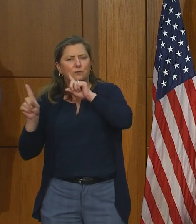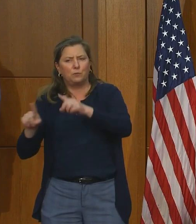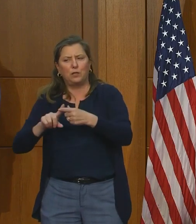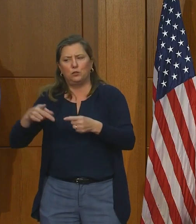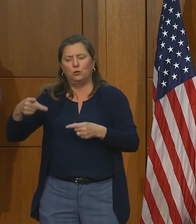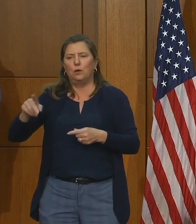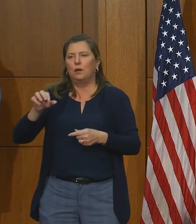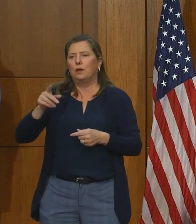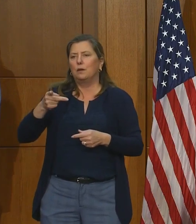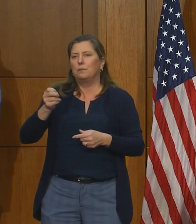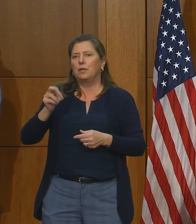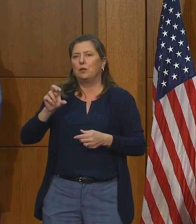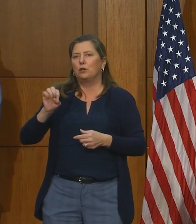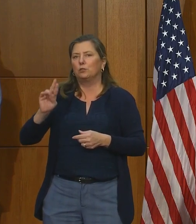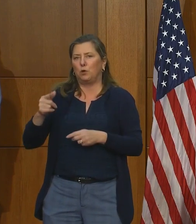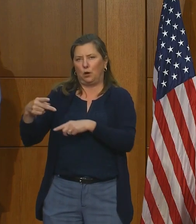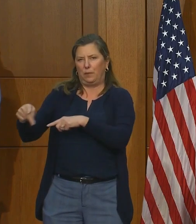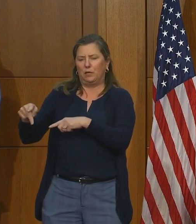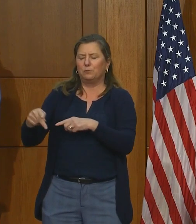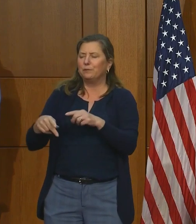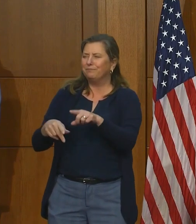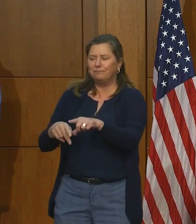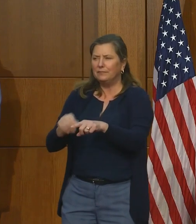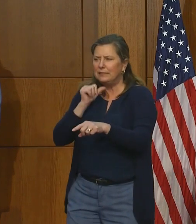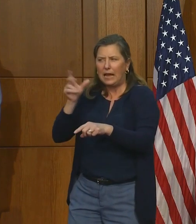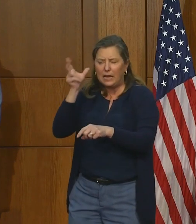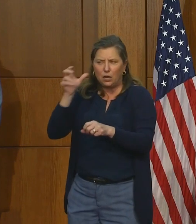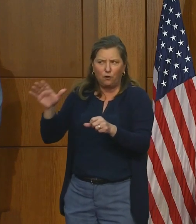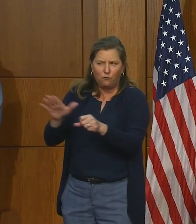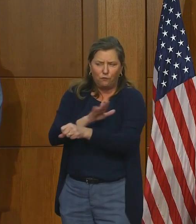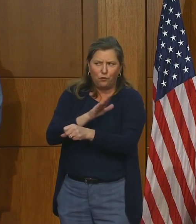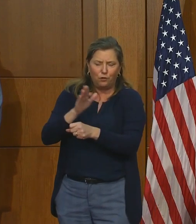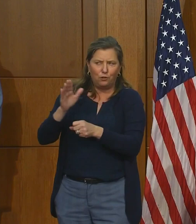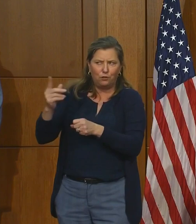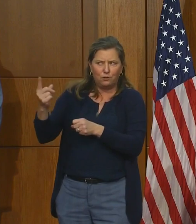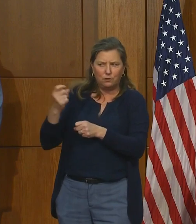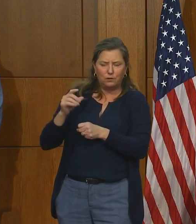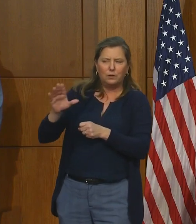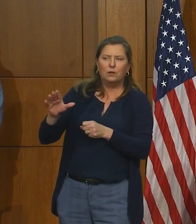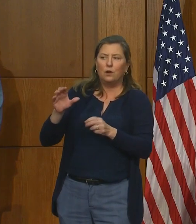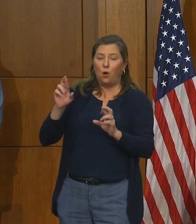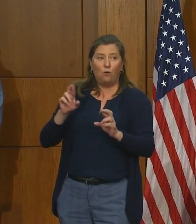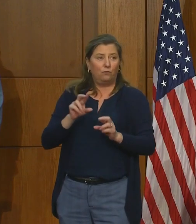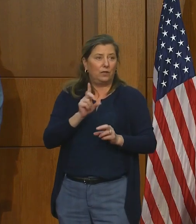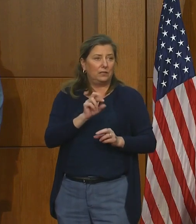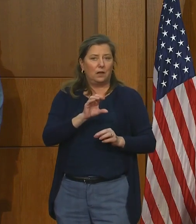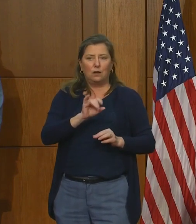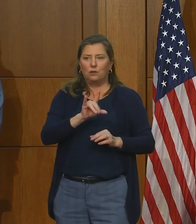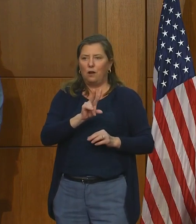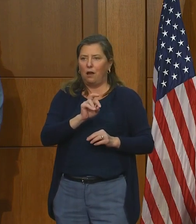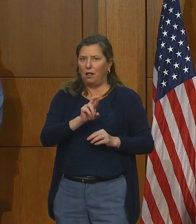COMMENT ON THE STATE TO SPONSOR HAS AS WE ACTUALLY. YES I DIDN'T HEAR ALL OF YOUR WORDS